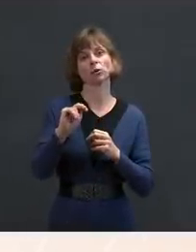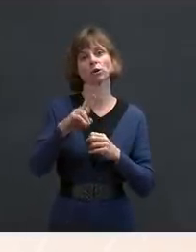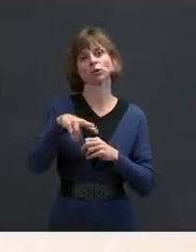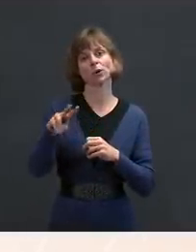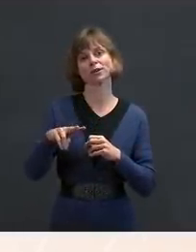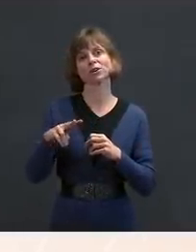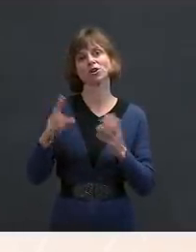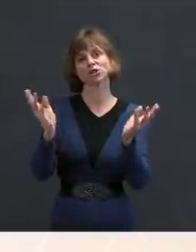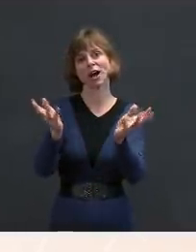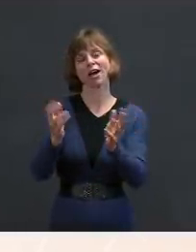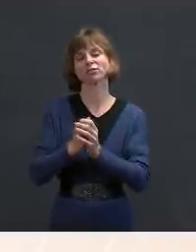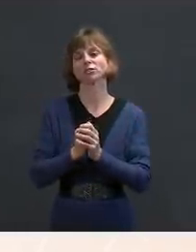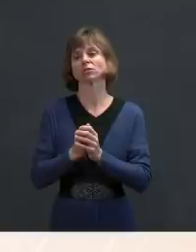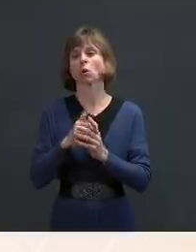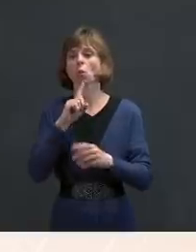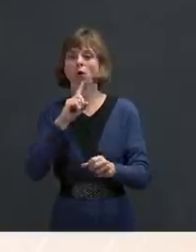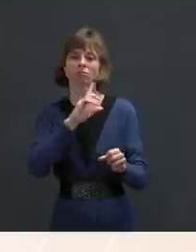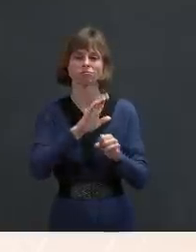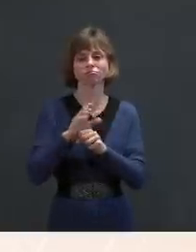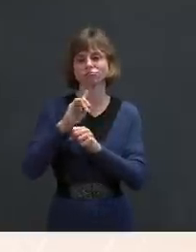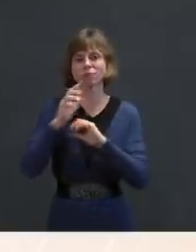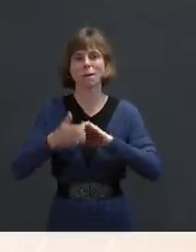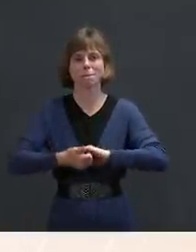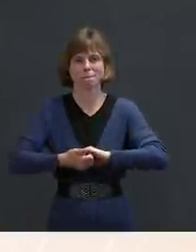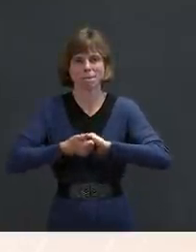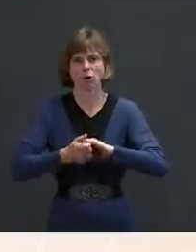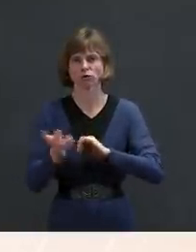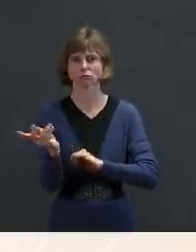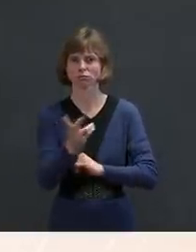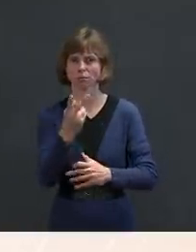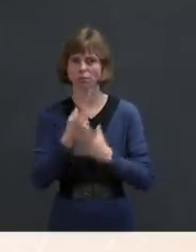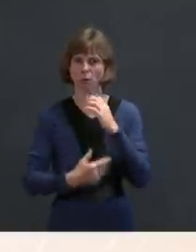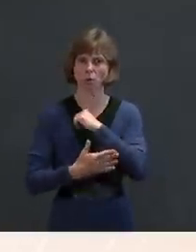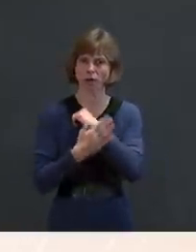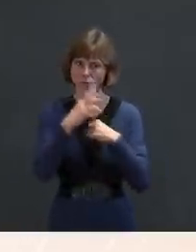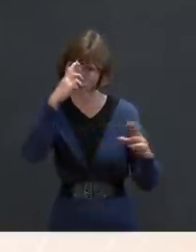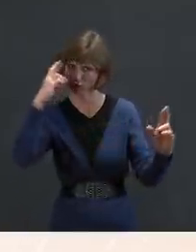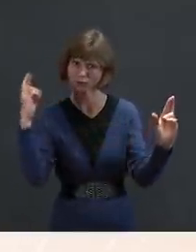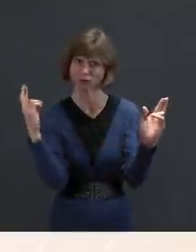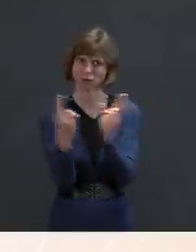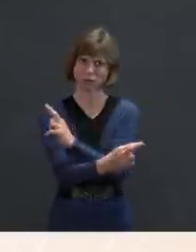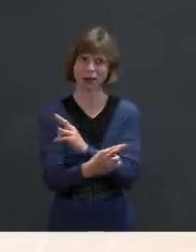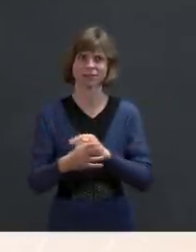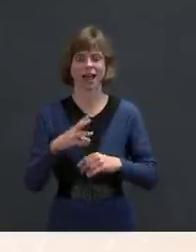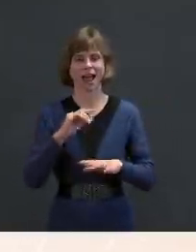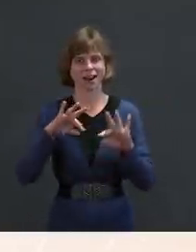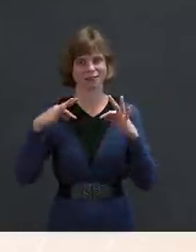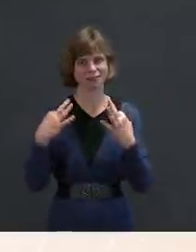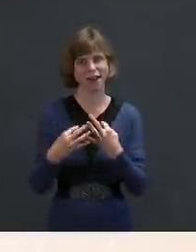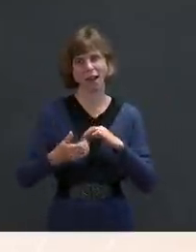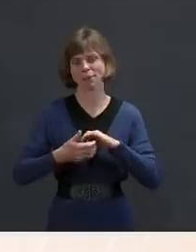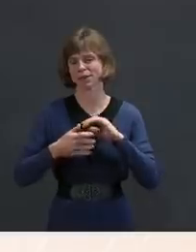between both countries, based on mutual respect and the extraordinary bond of family and friendship. The President will be joined for the meeting